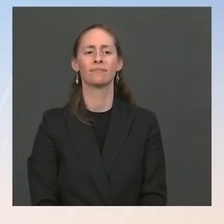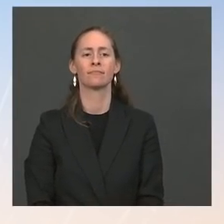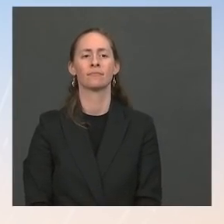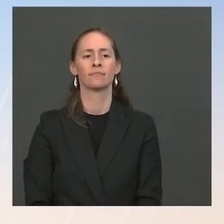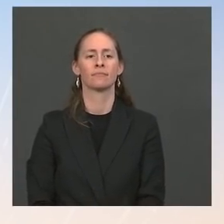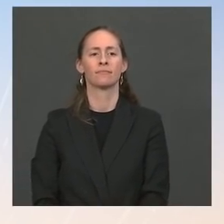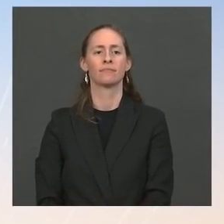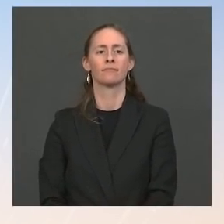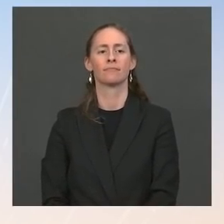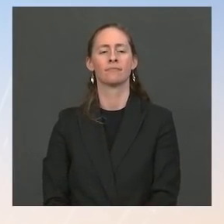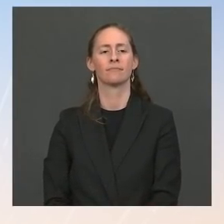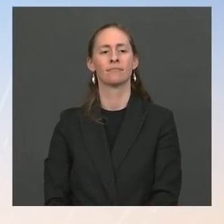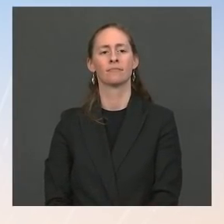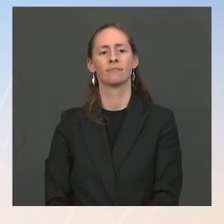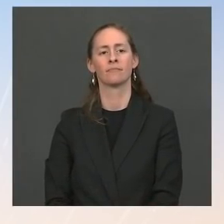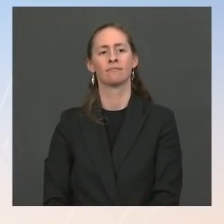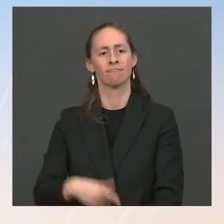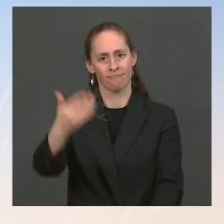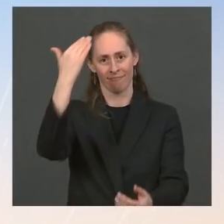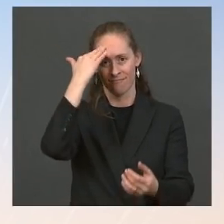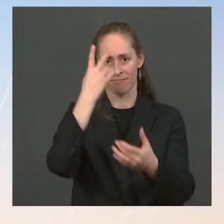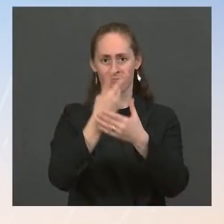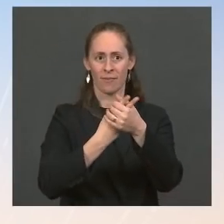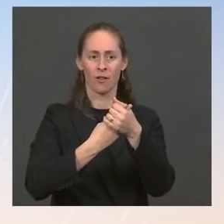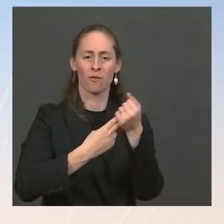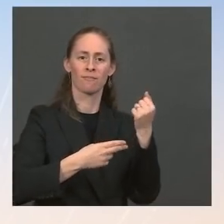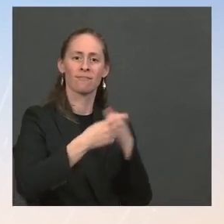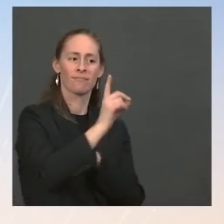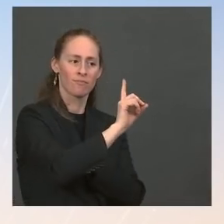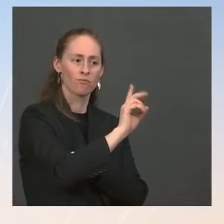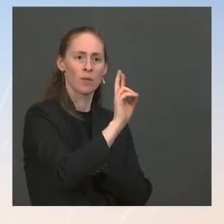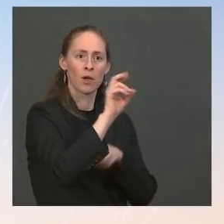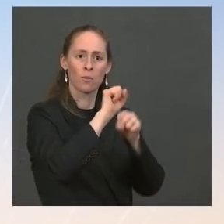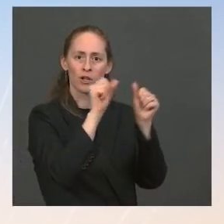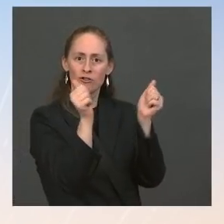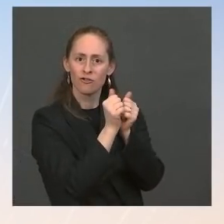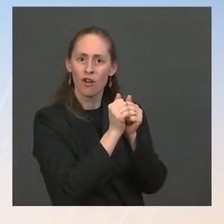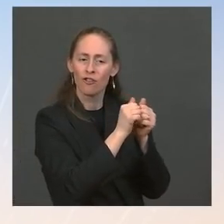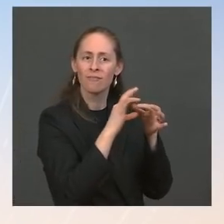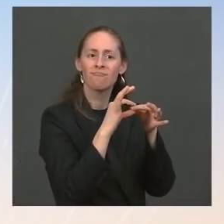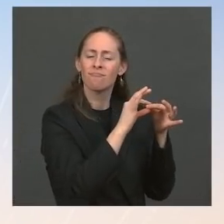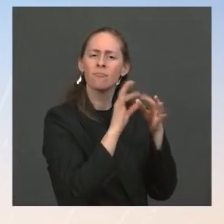in the House and Senate who voted for the bipartisan bill that will actually be there at the signing ceremony today.